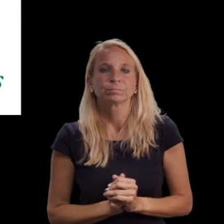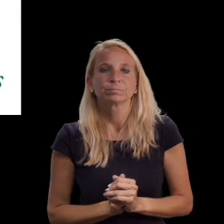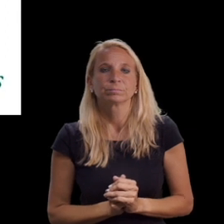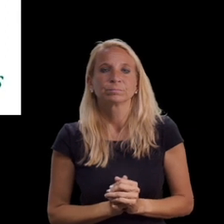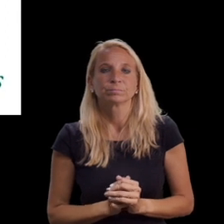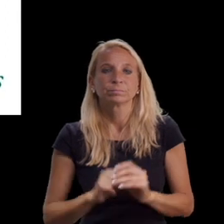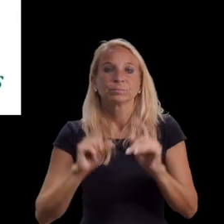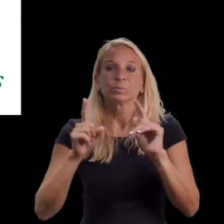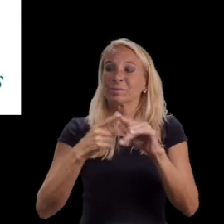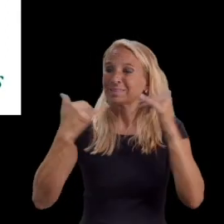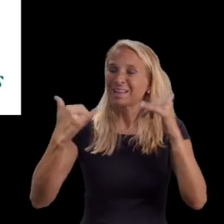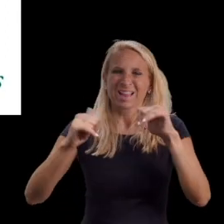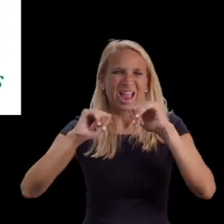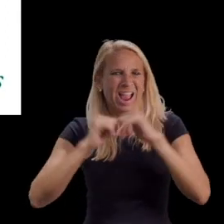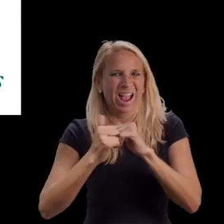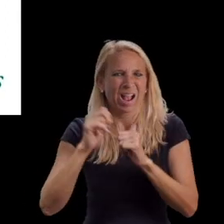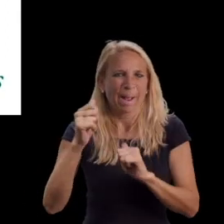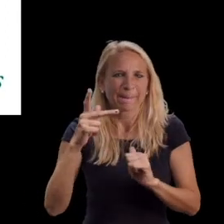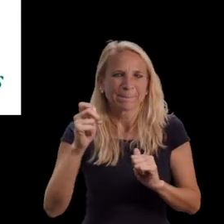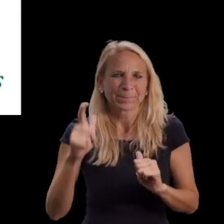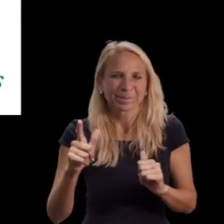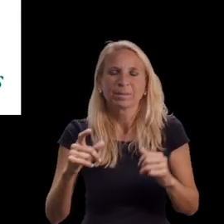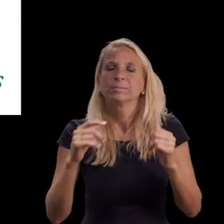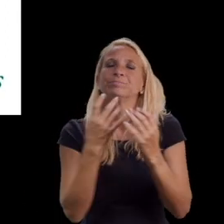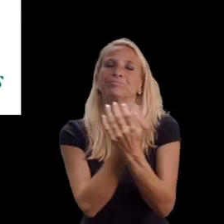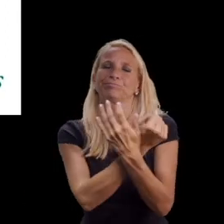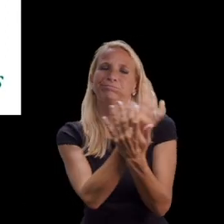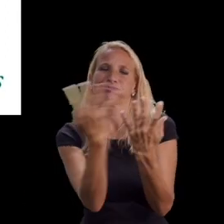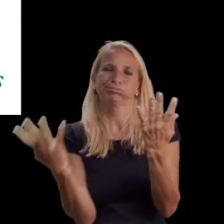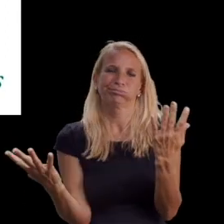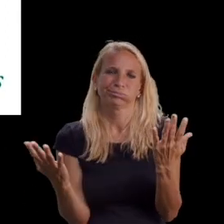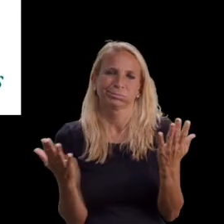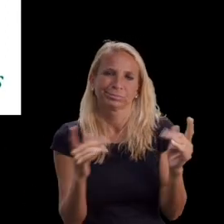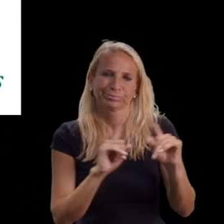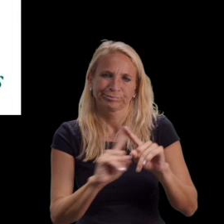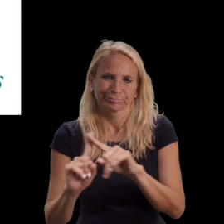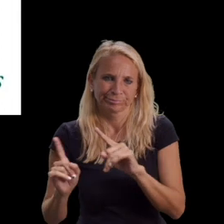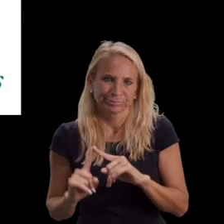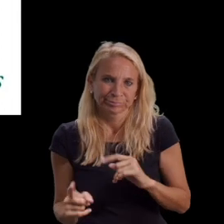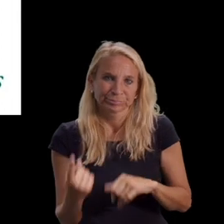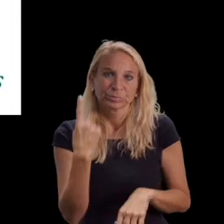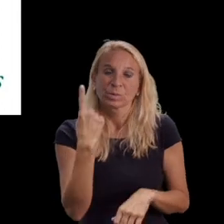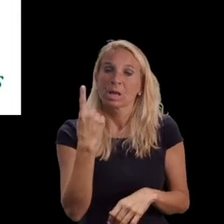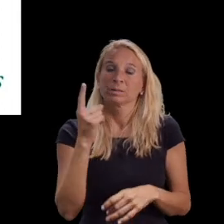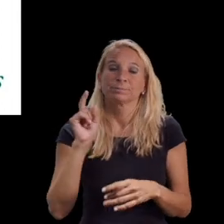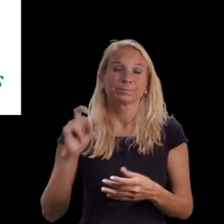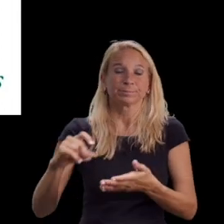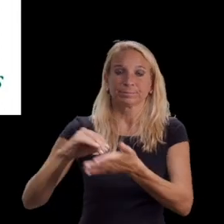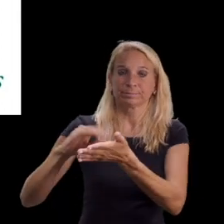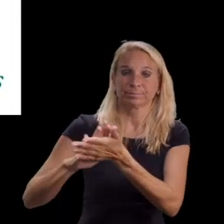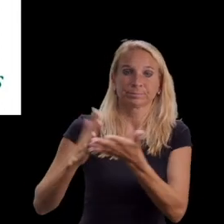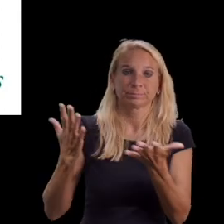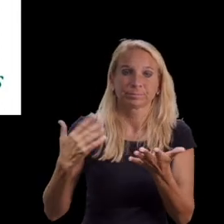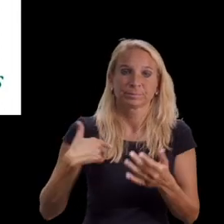When it comes to how to appeal, there are multiple ways. The one thing to note is what we normally